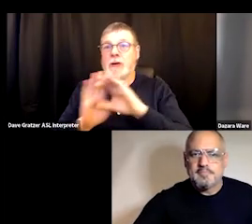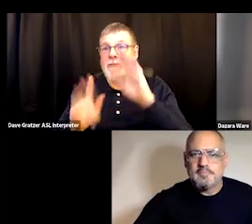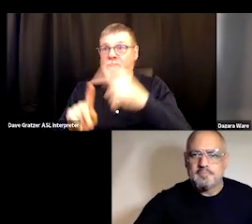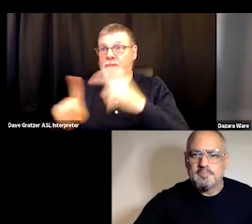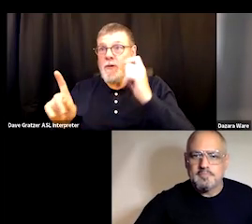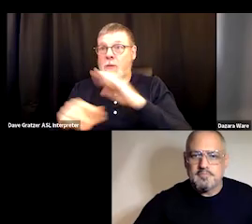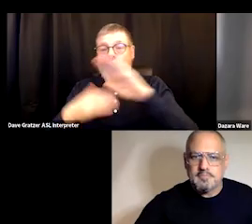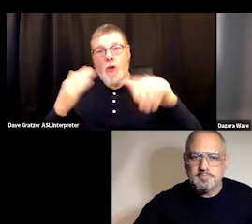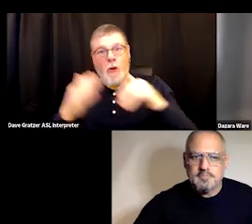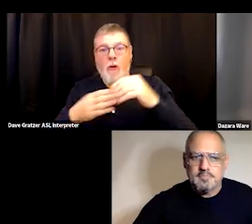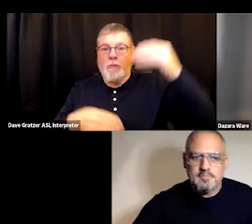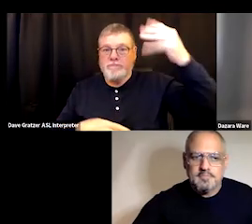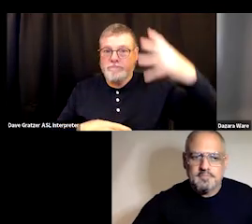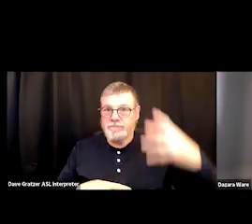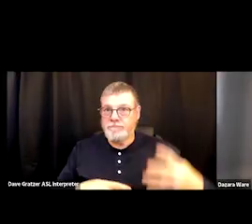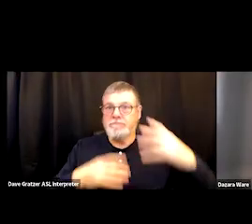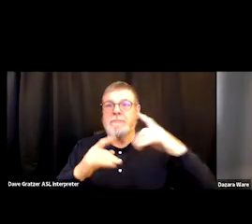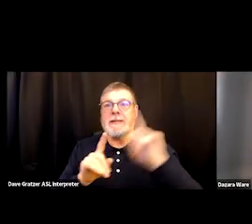all of these kinds of symptoms here,